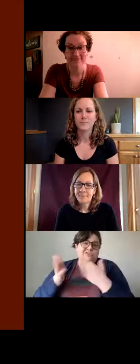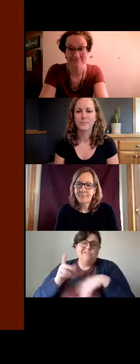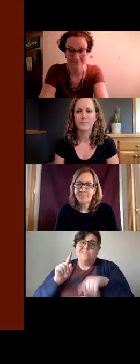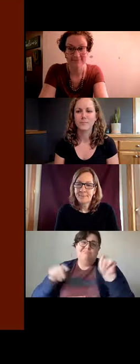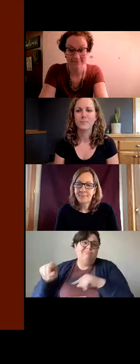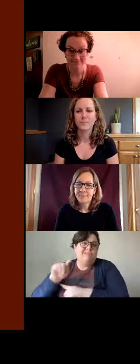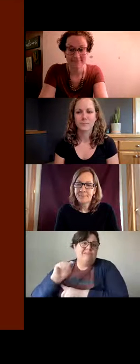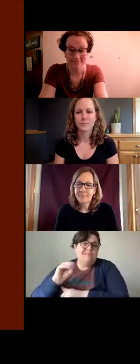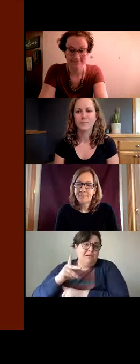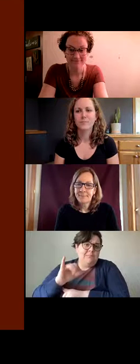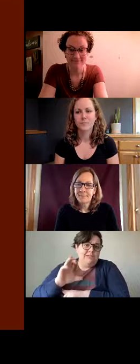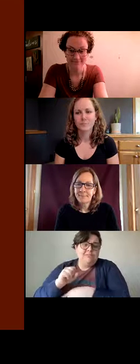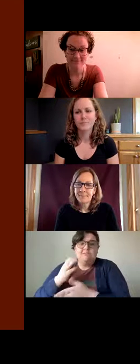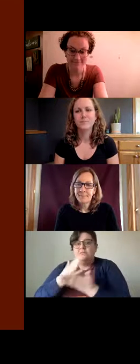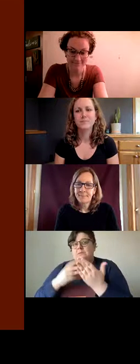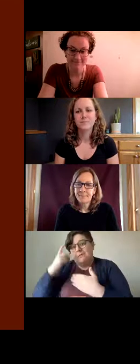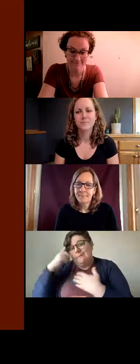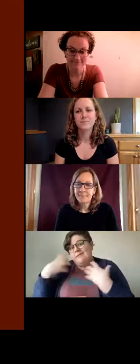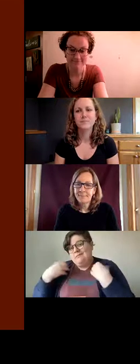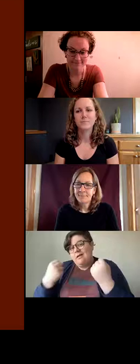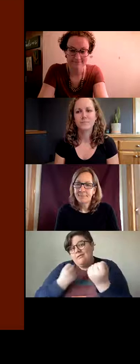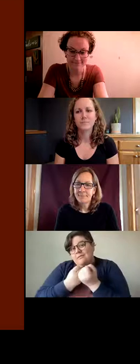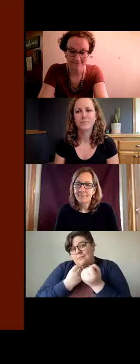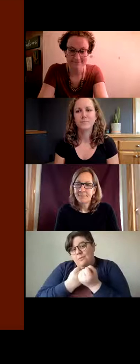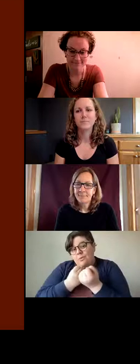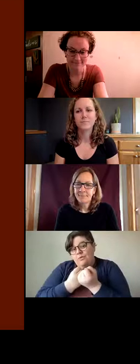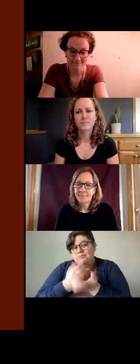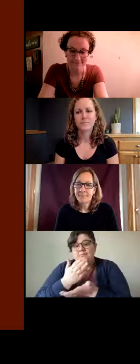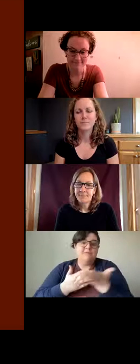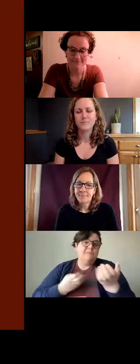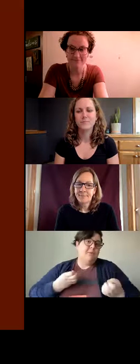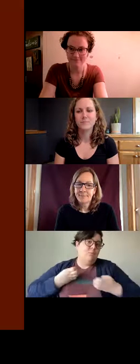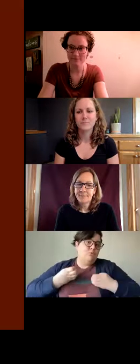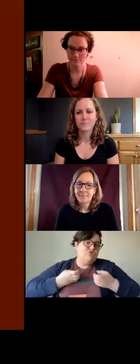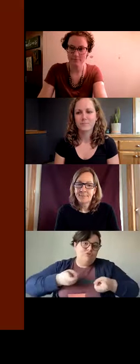intensive counseling services on a variety of topics. Some are mental health support related,